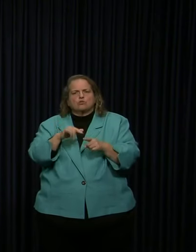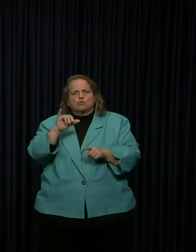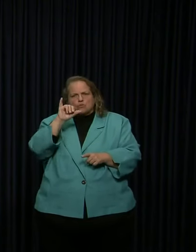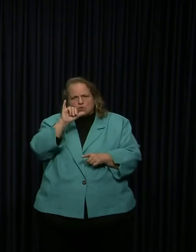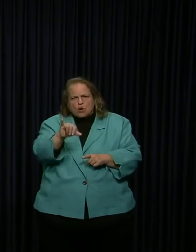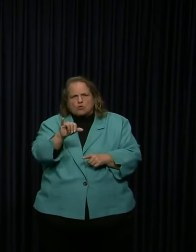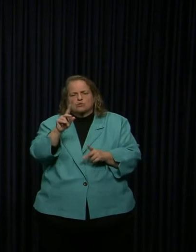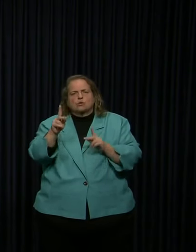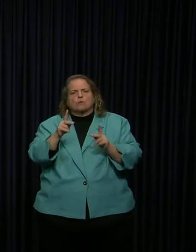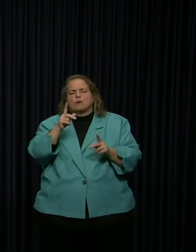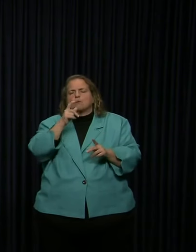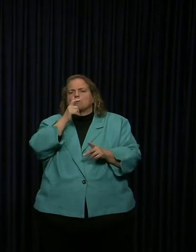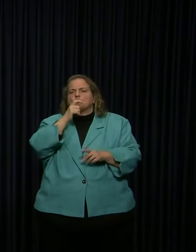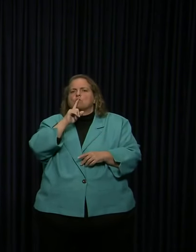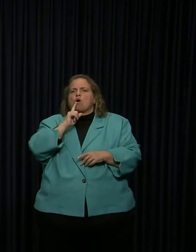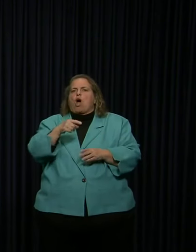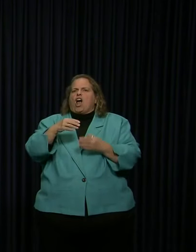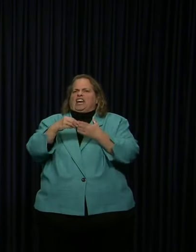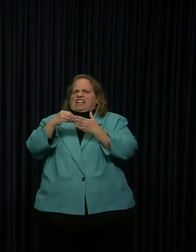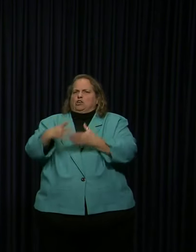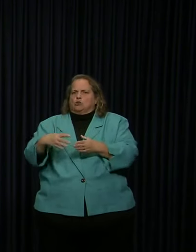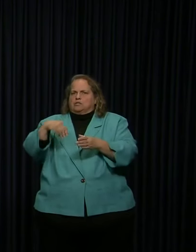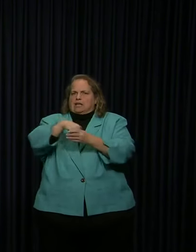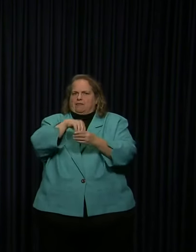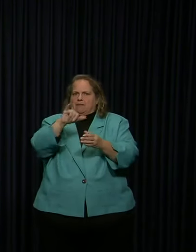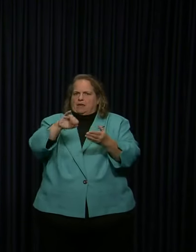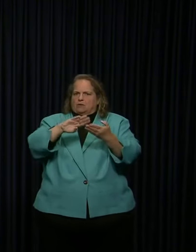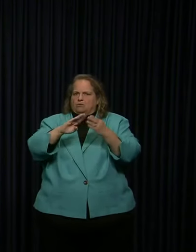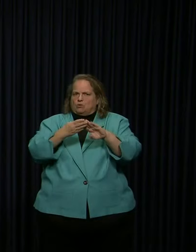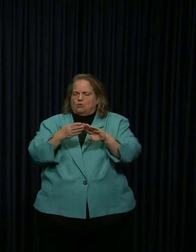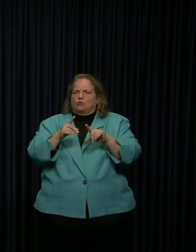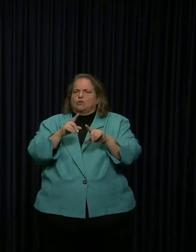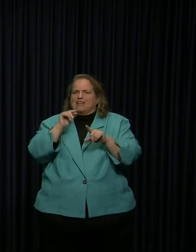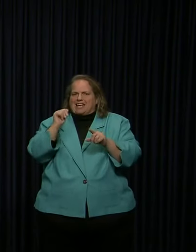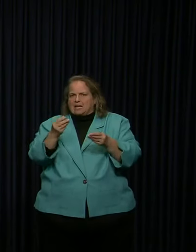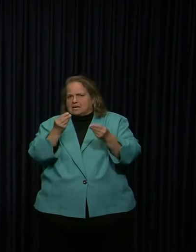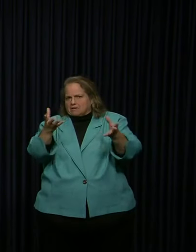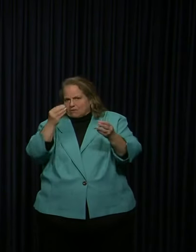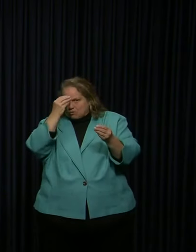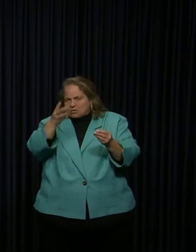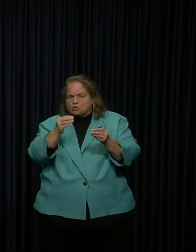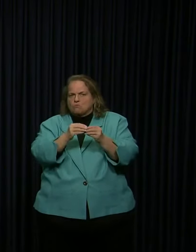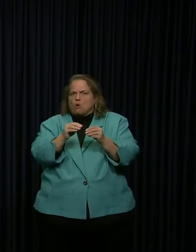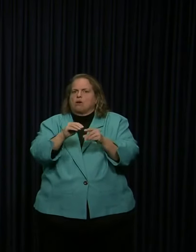HEALTH CARE P. , FOLKS, I WANT TO THANK YOU.